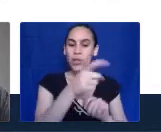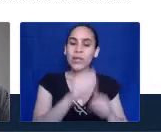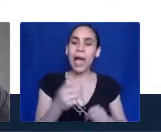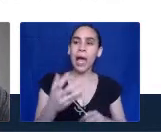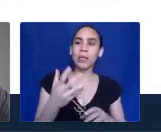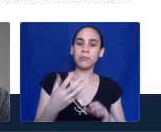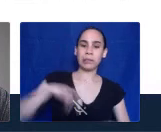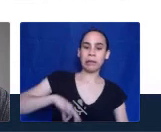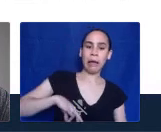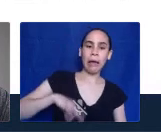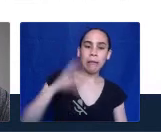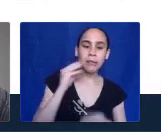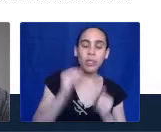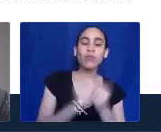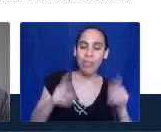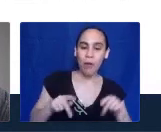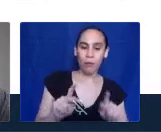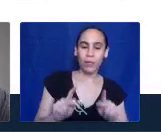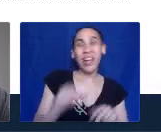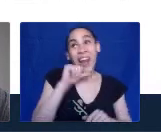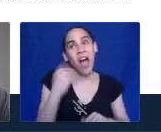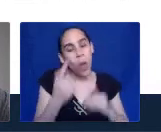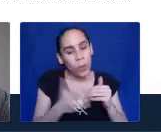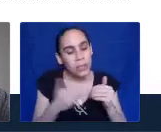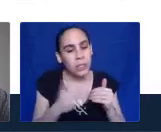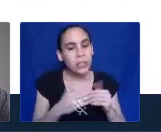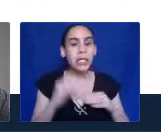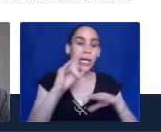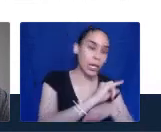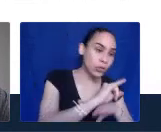know it's not always easy um um internships and apprenticeships work really well for that as well